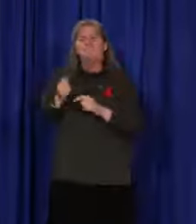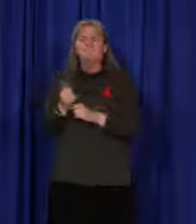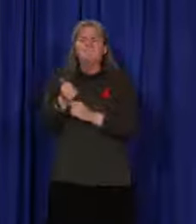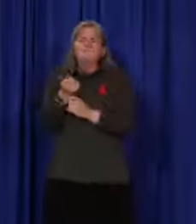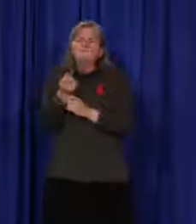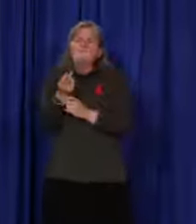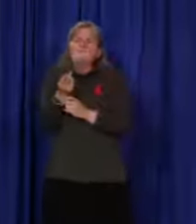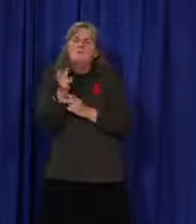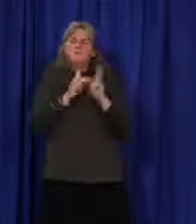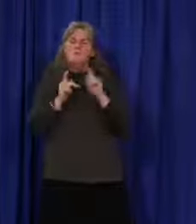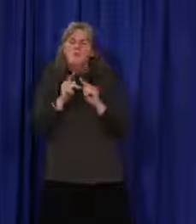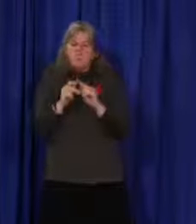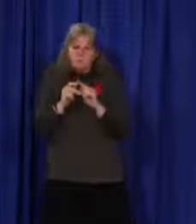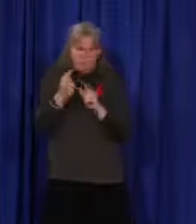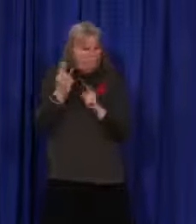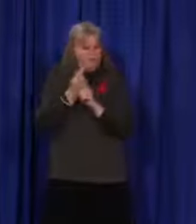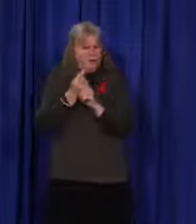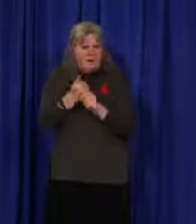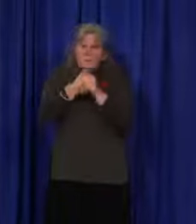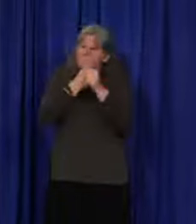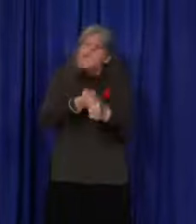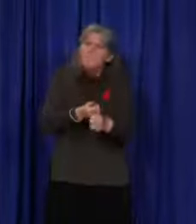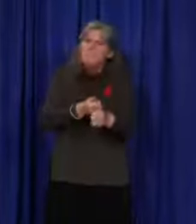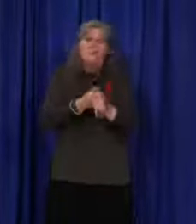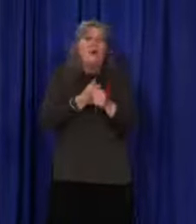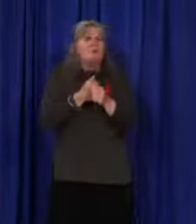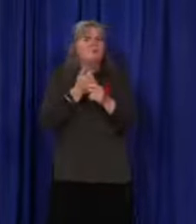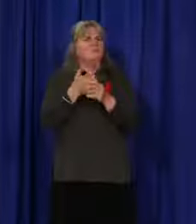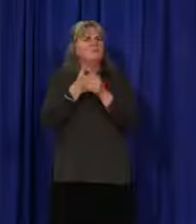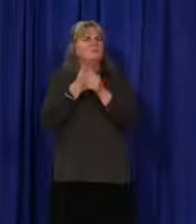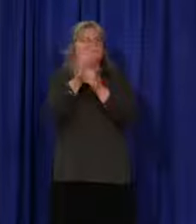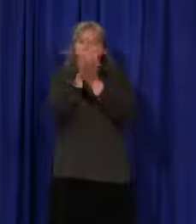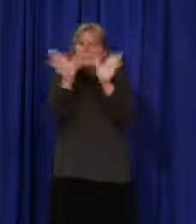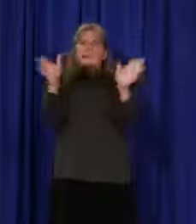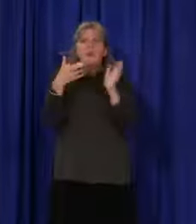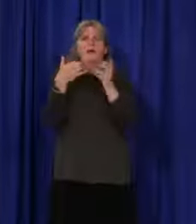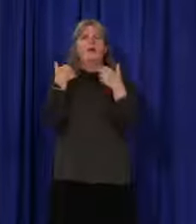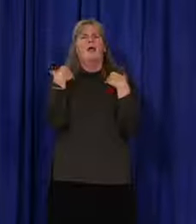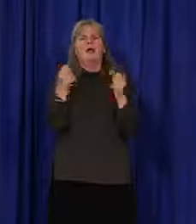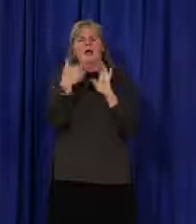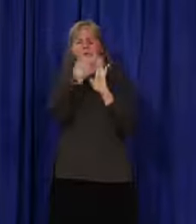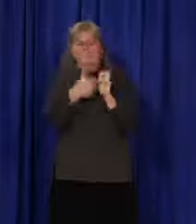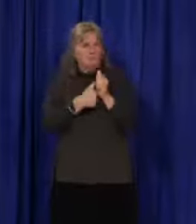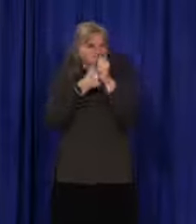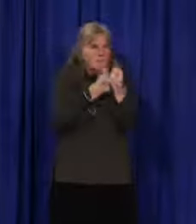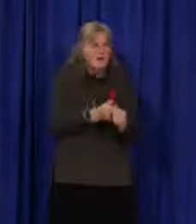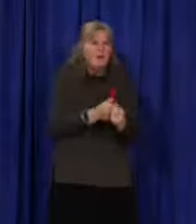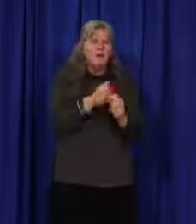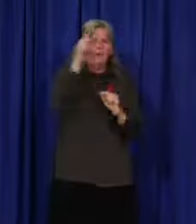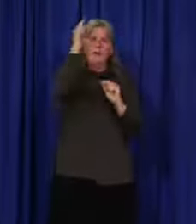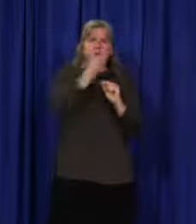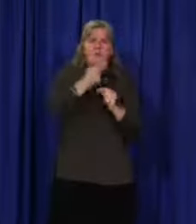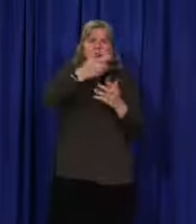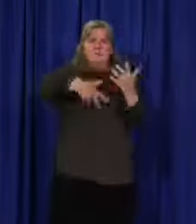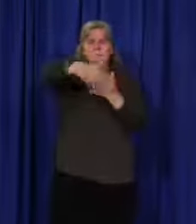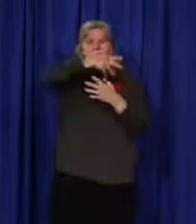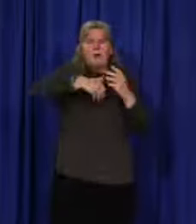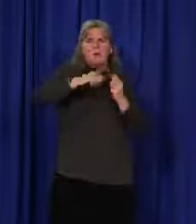territory. With strong participation in this survey we hope to be able